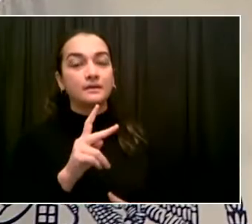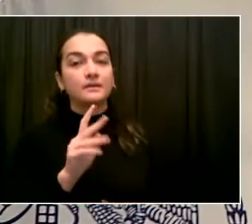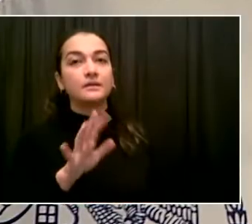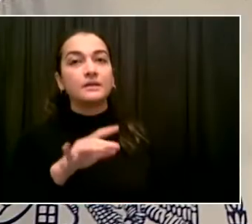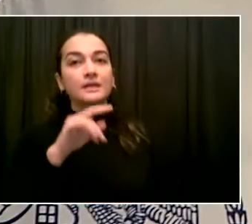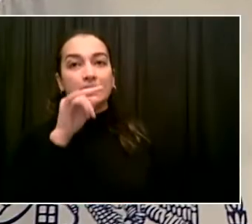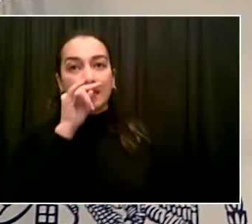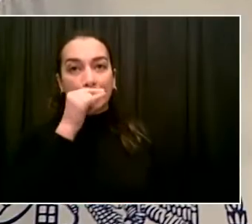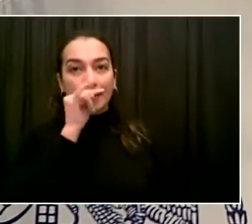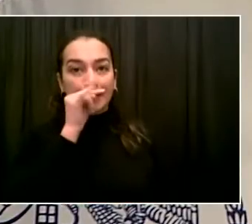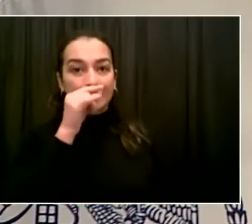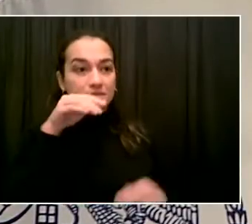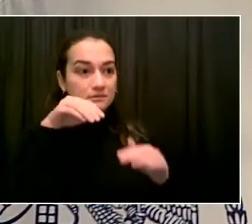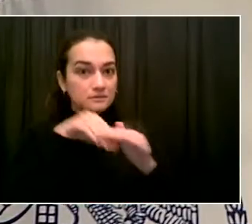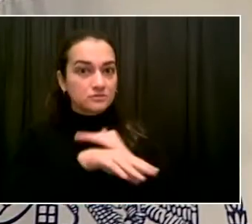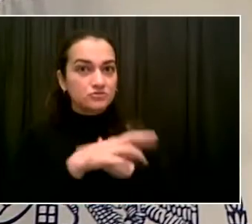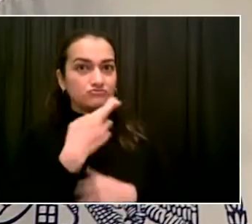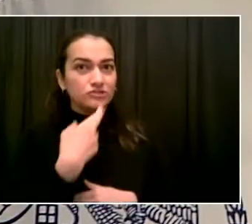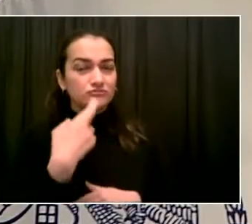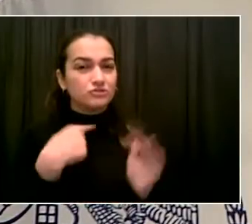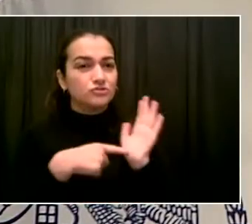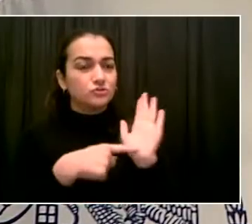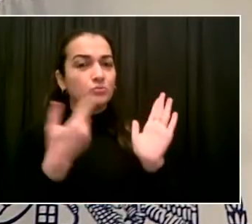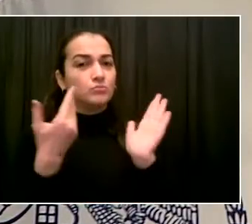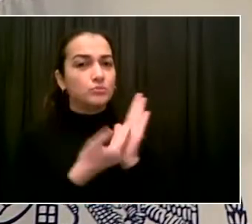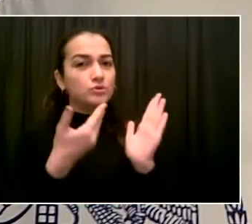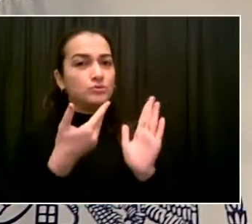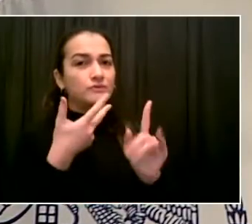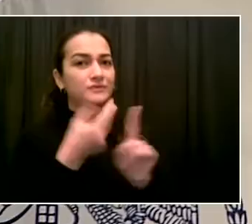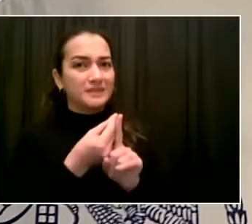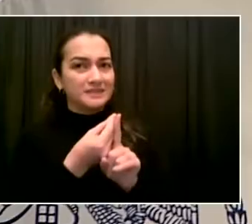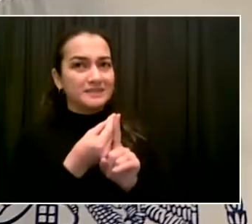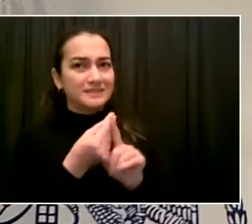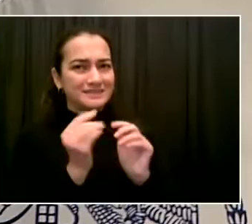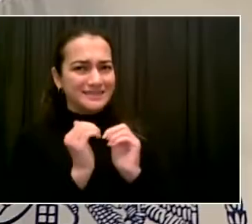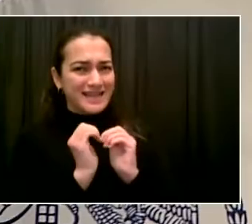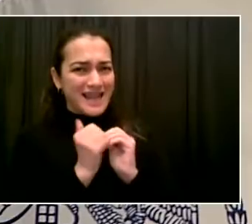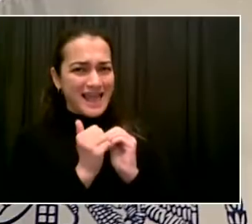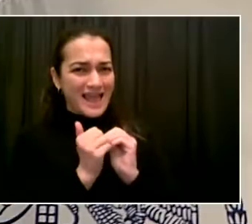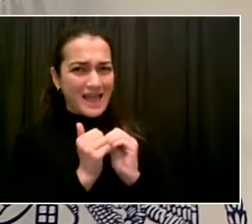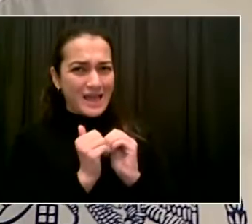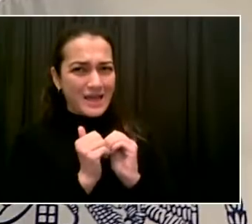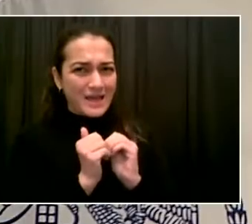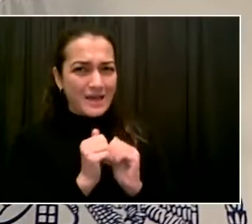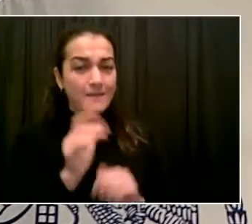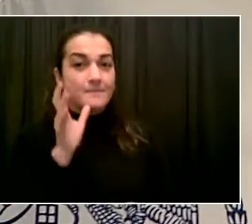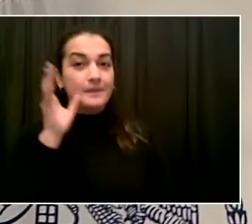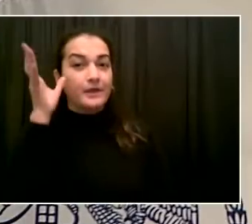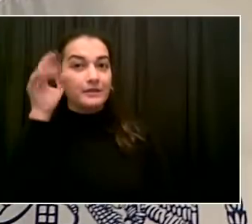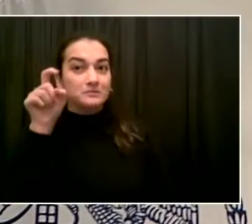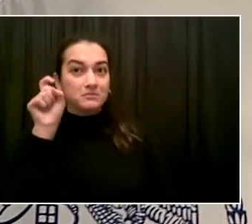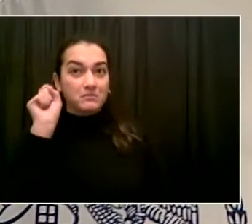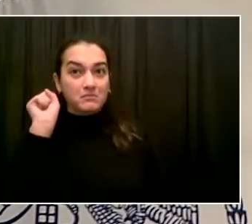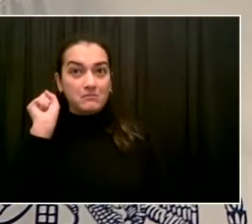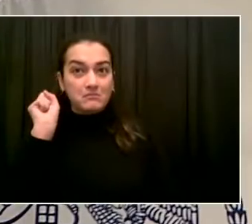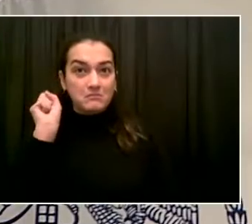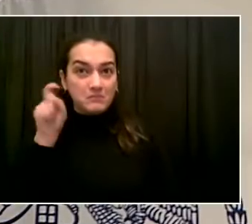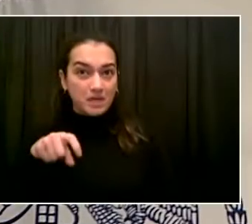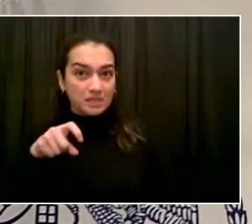TO GET KIDS IN THE RESTAURANTS IN EXPANSION WITH KEY 2 NYC, WHAT MECHANISMS ARE PUT IN